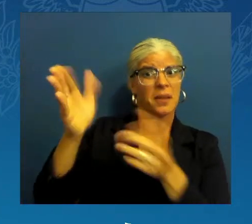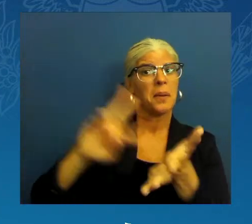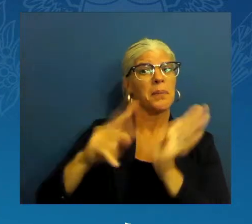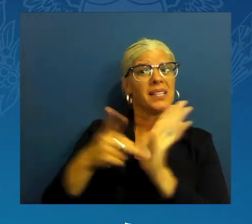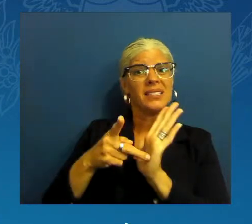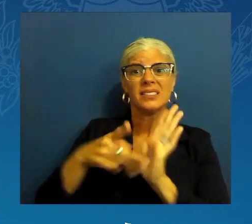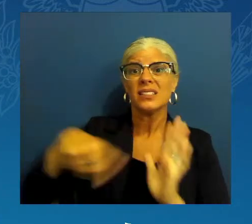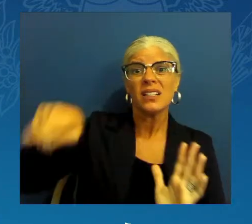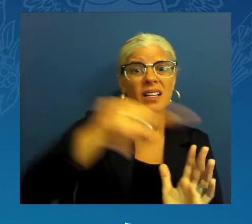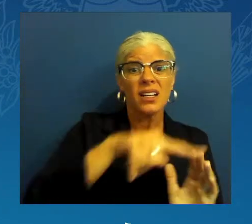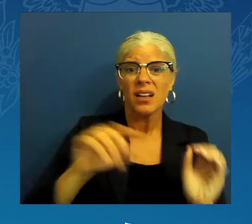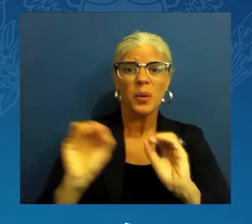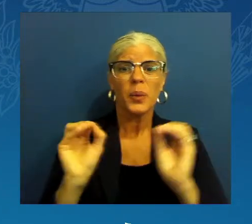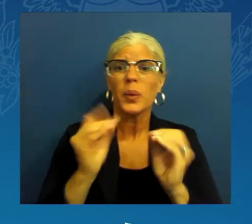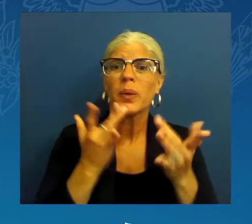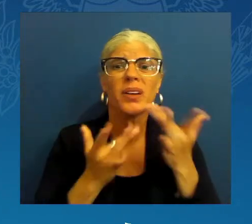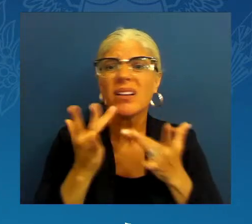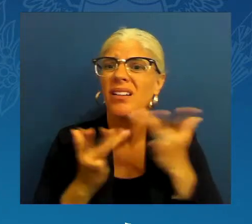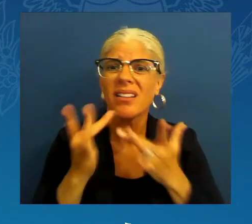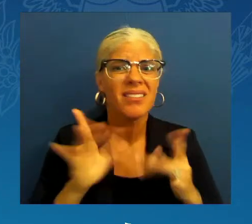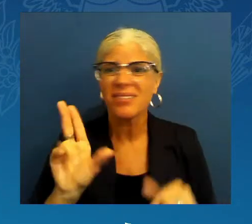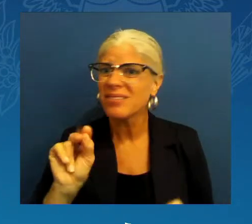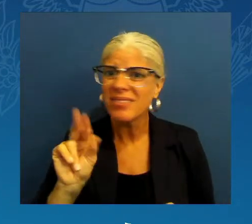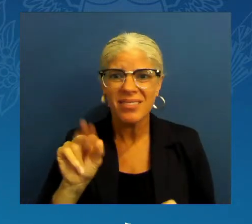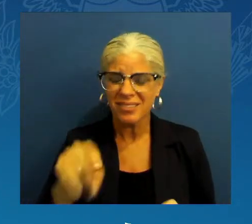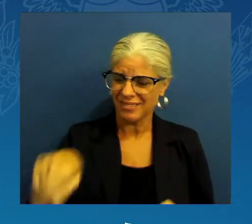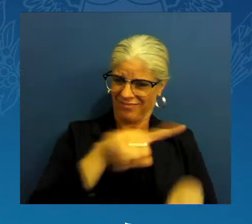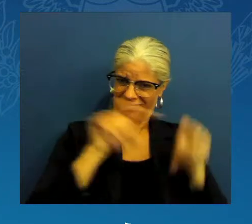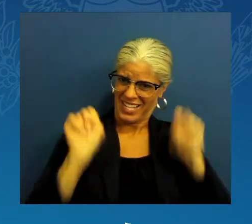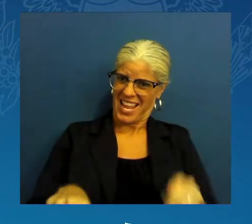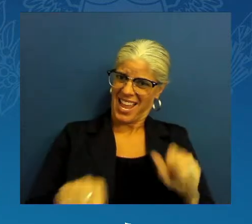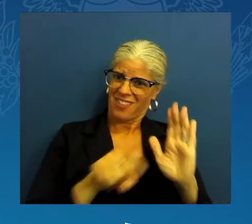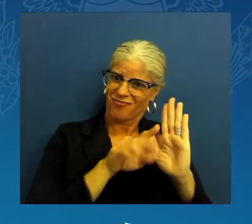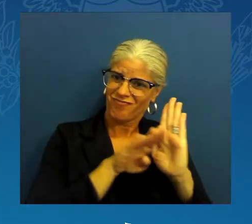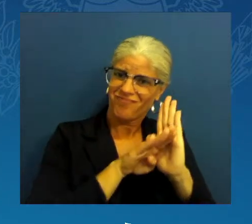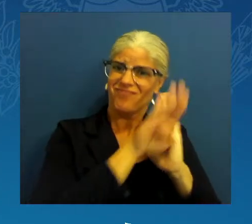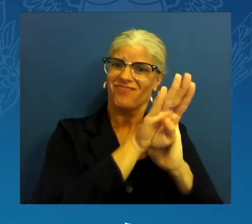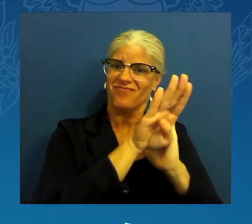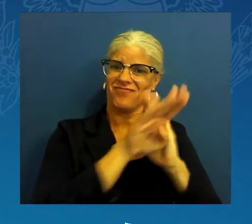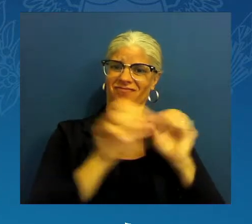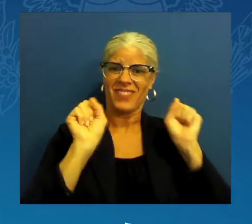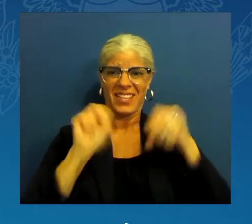to build a business, to own a home, and to build intergenerational wealth.